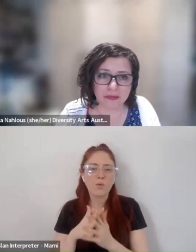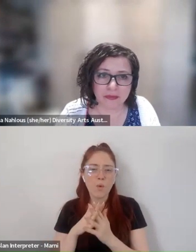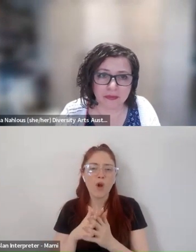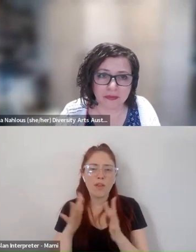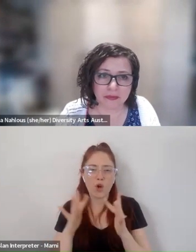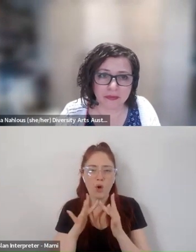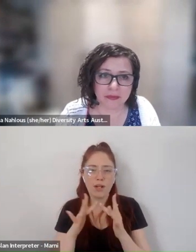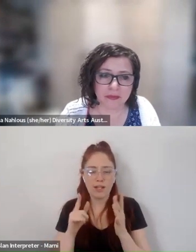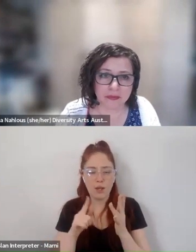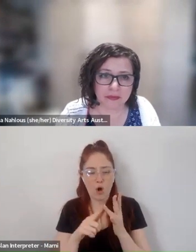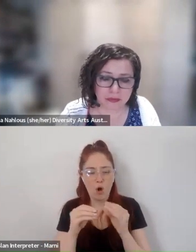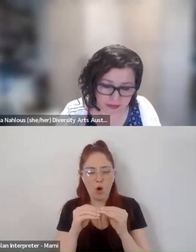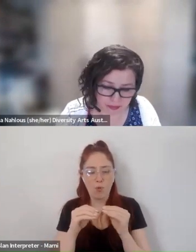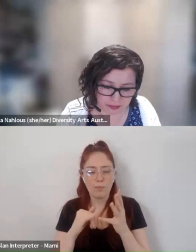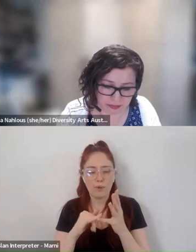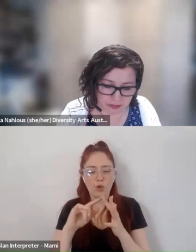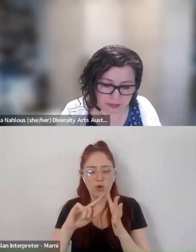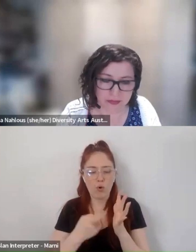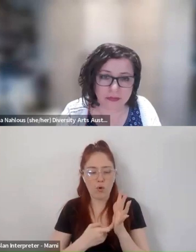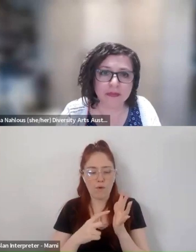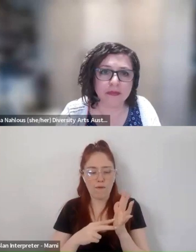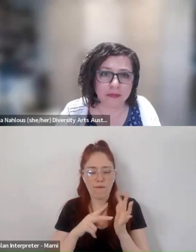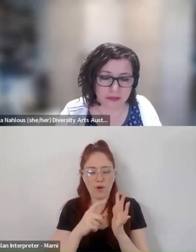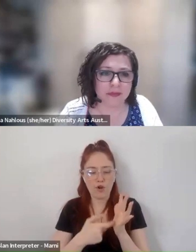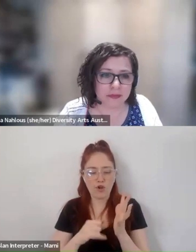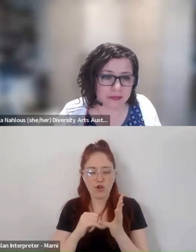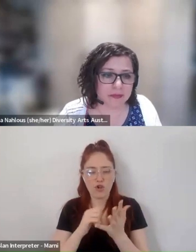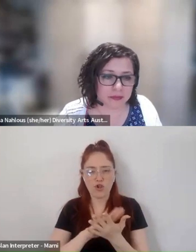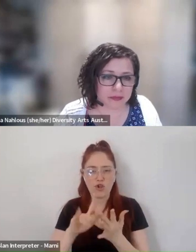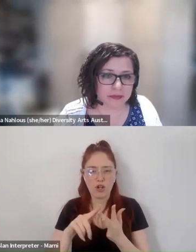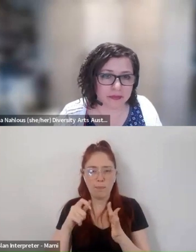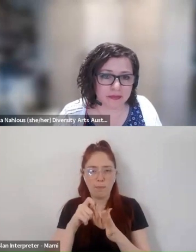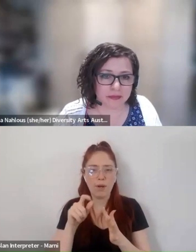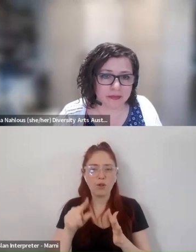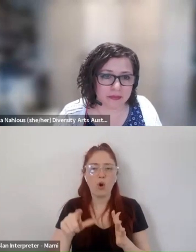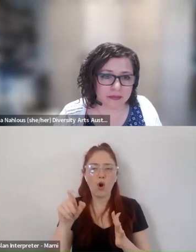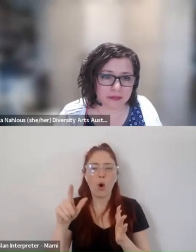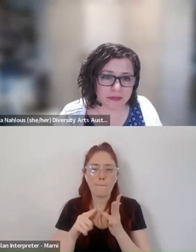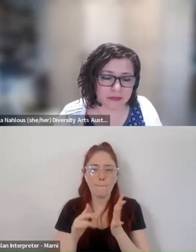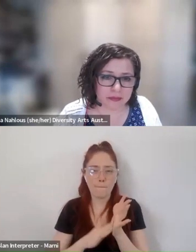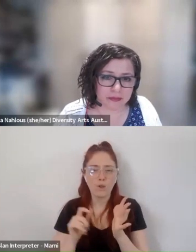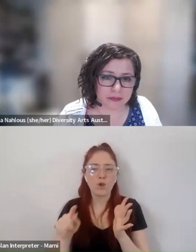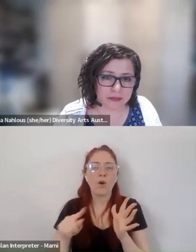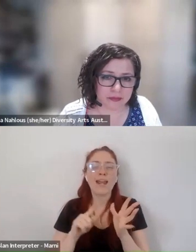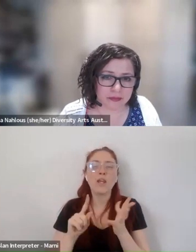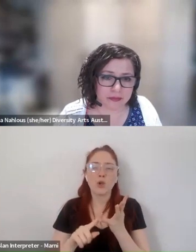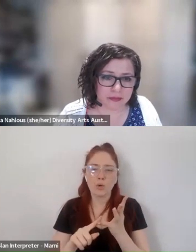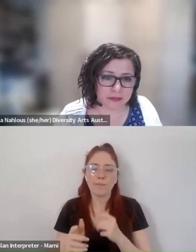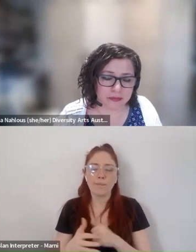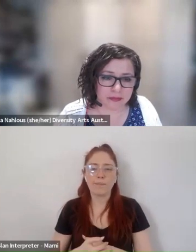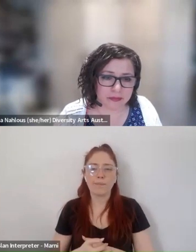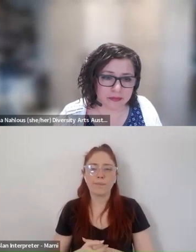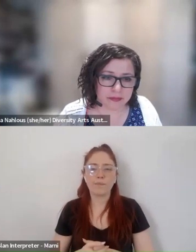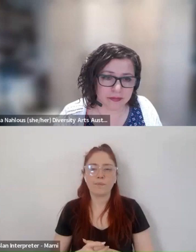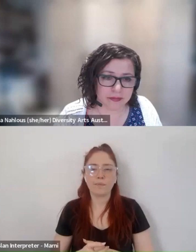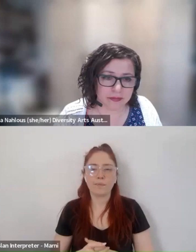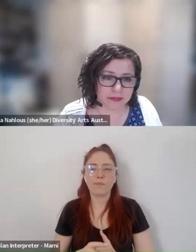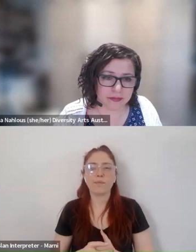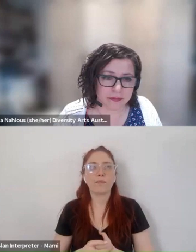to see how we can help support that. That will be amazing flow and that I'm Catherine, we'll be so up for that conversation.